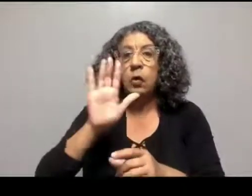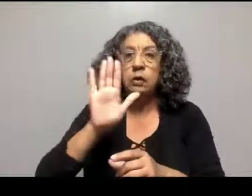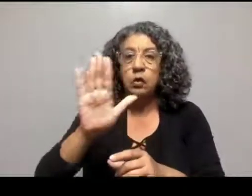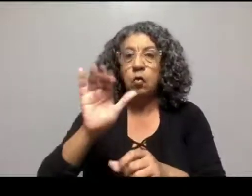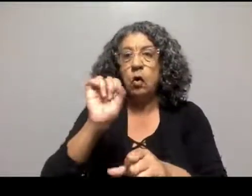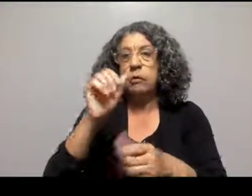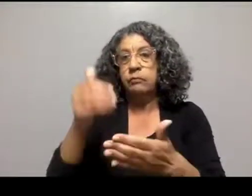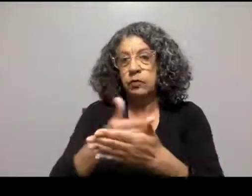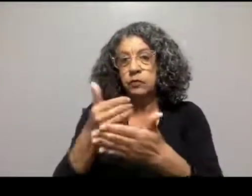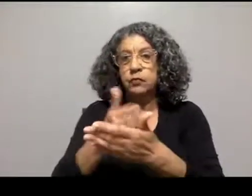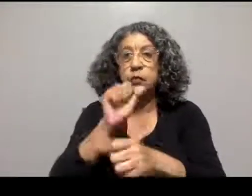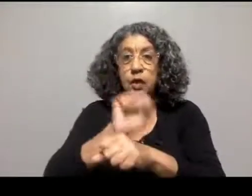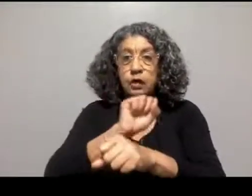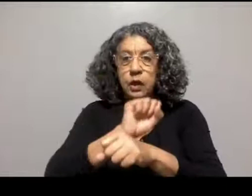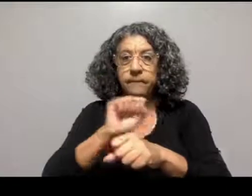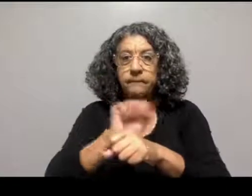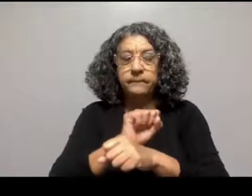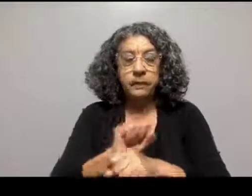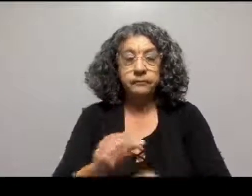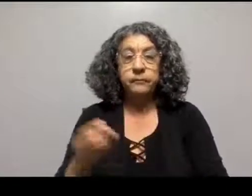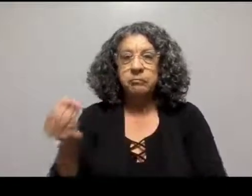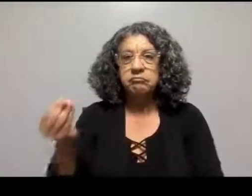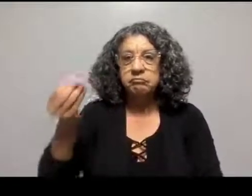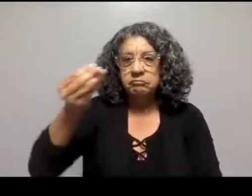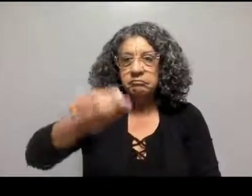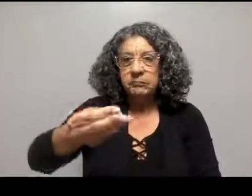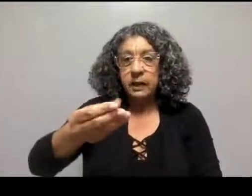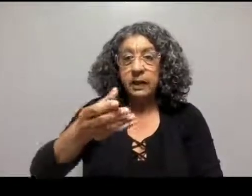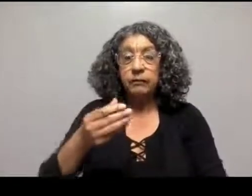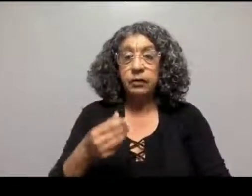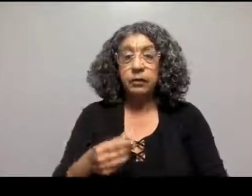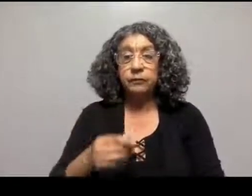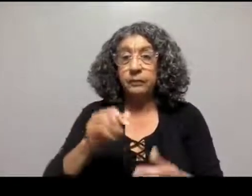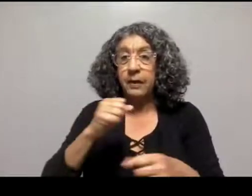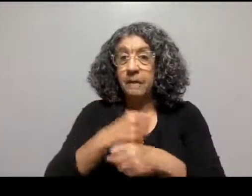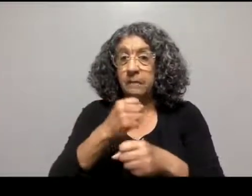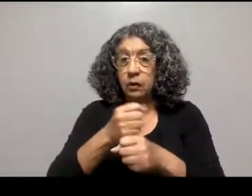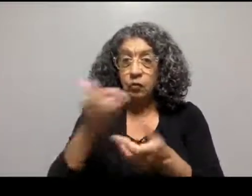for your new job and you bring that in and hand it to